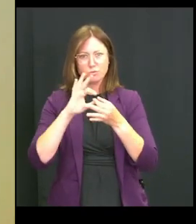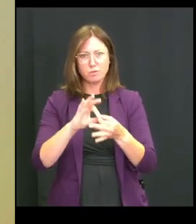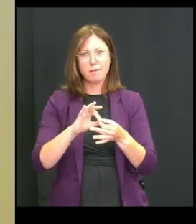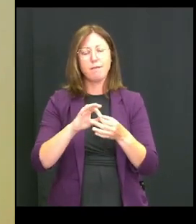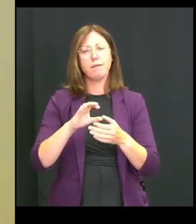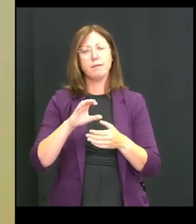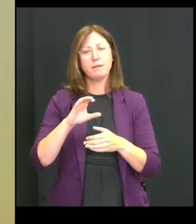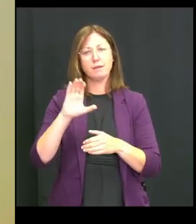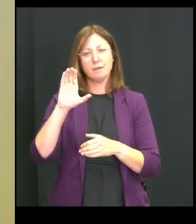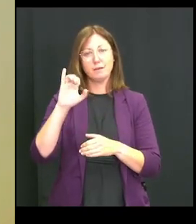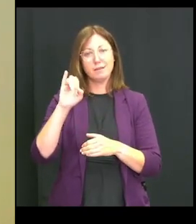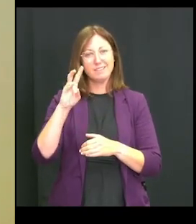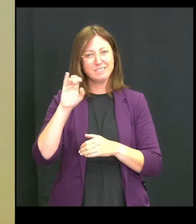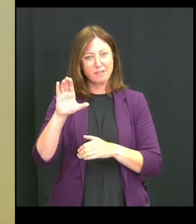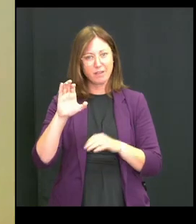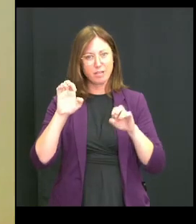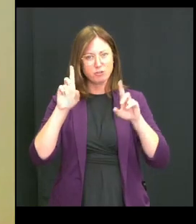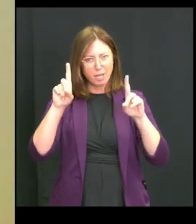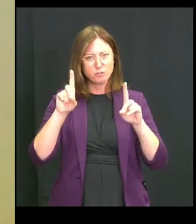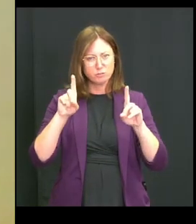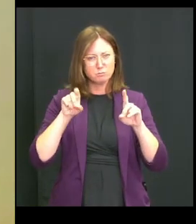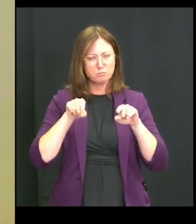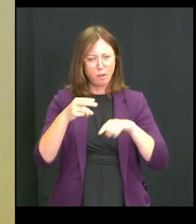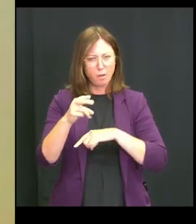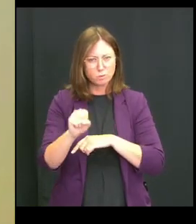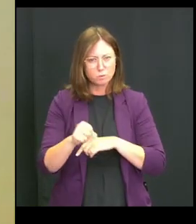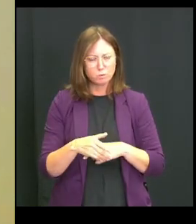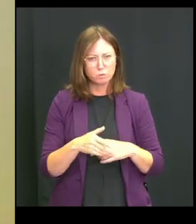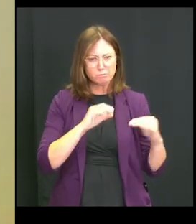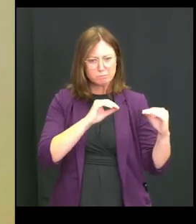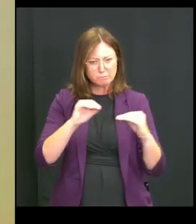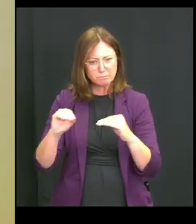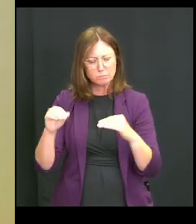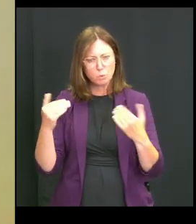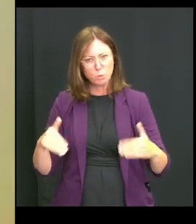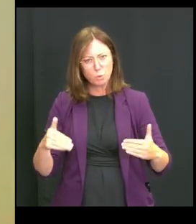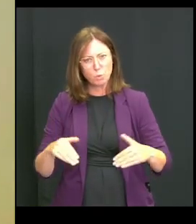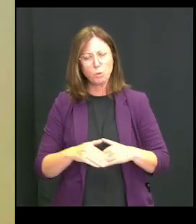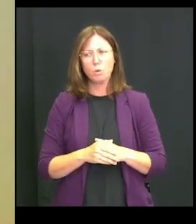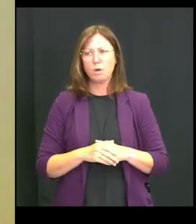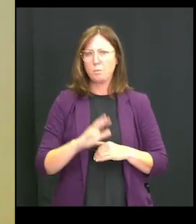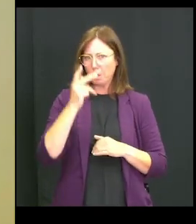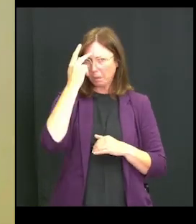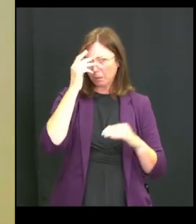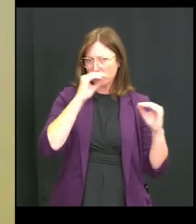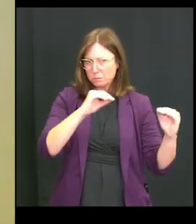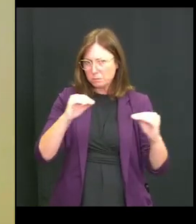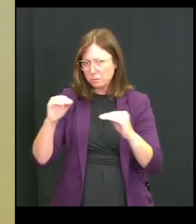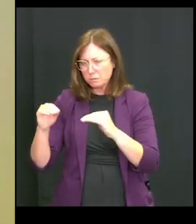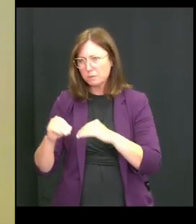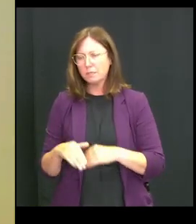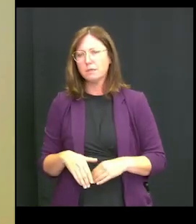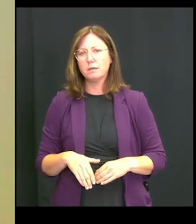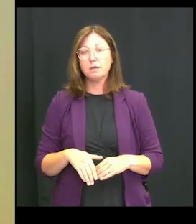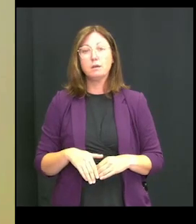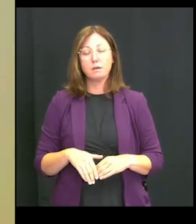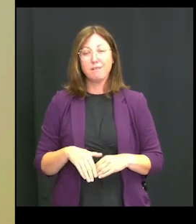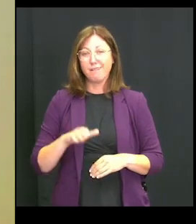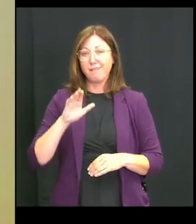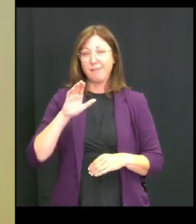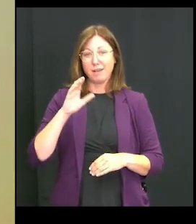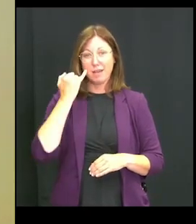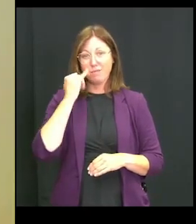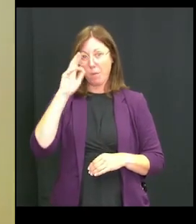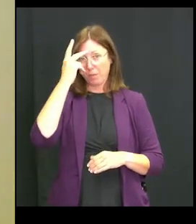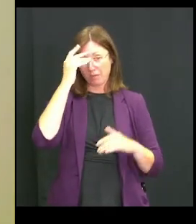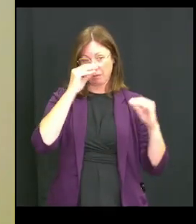All I would add is I think the idea that civic education is the solution to our democratic ills